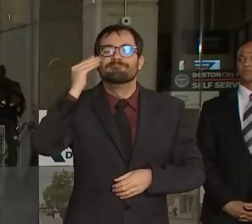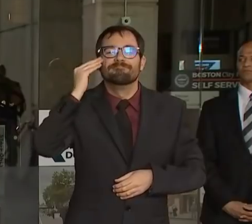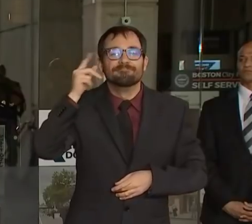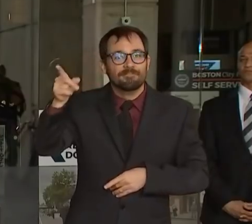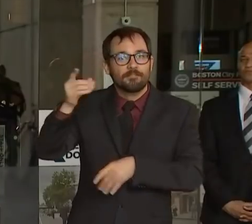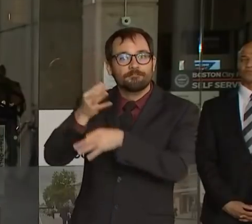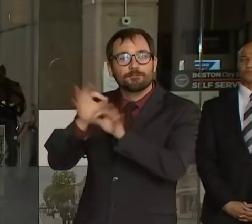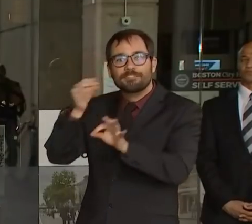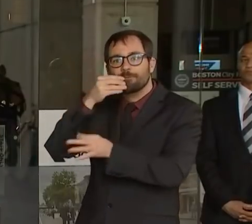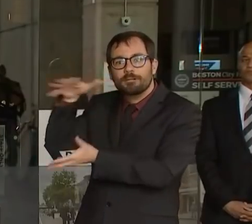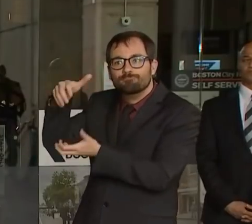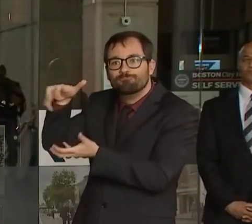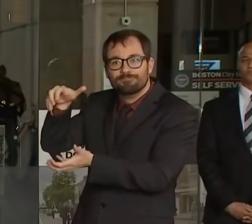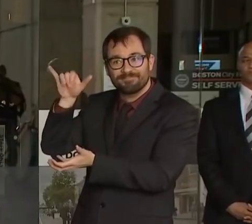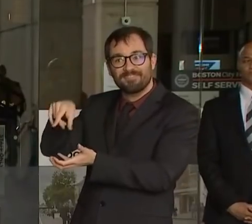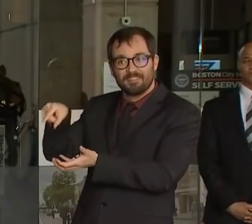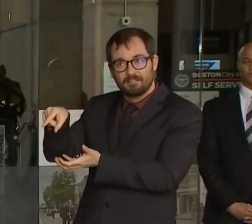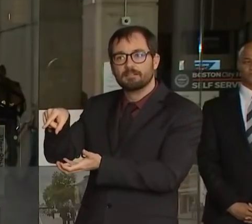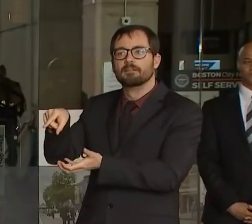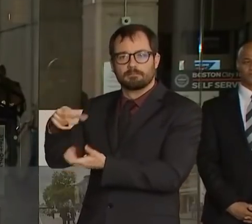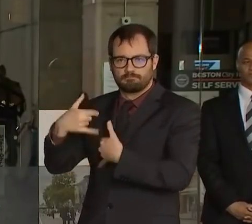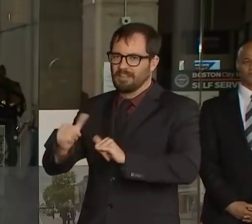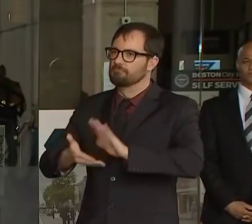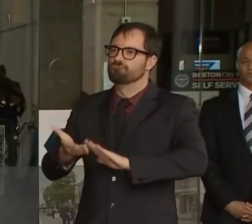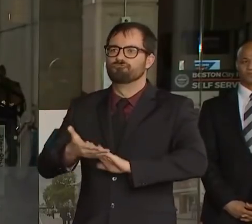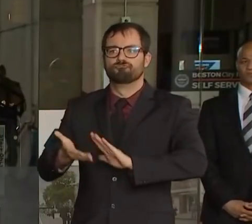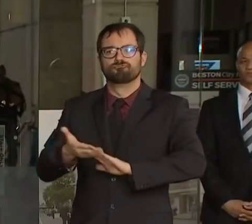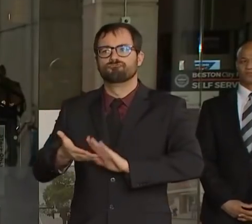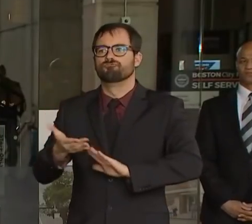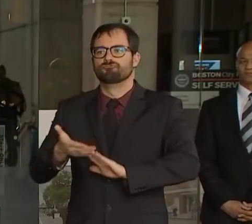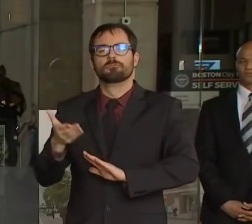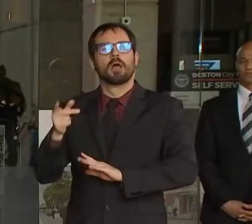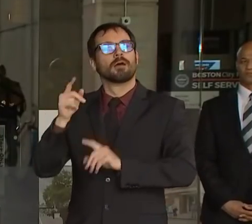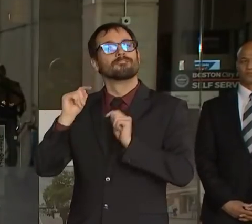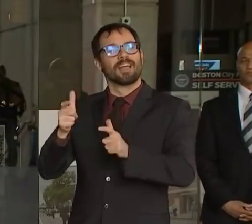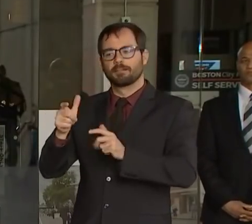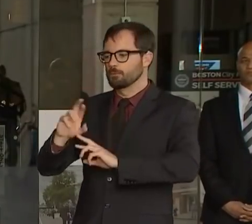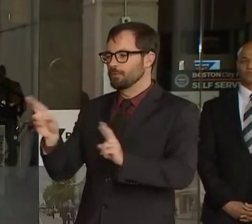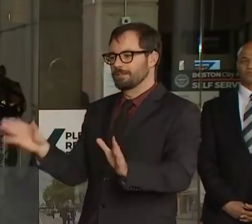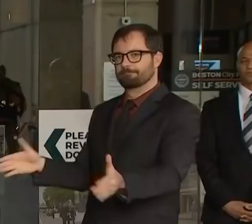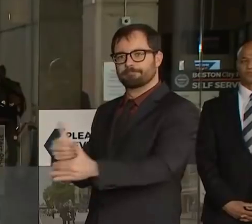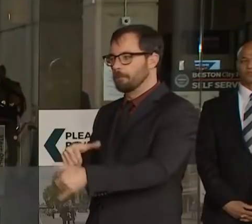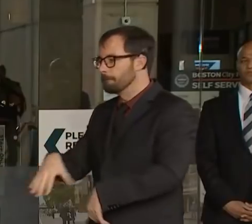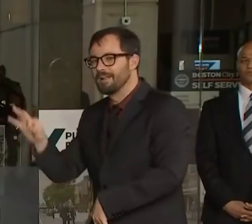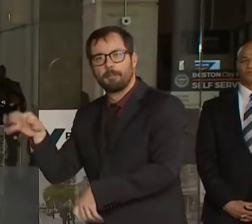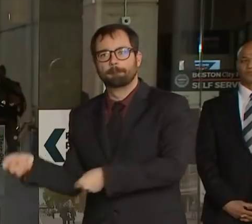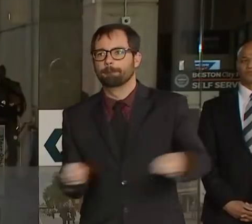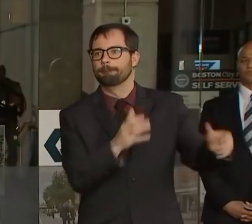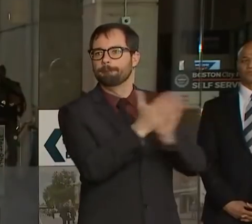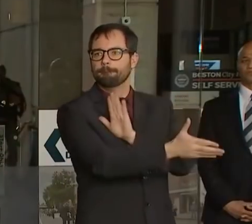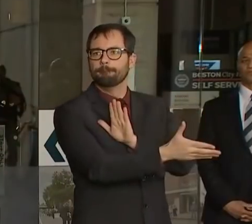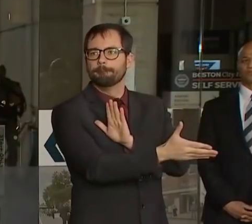FACILITIES, TO MAKE SURE THEY ARE SAFE. FOOD PANTRY SITES ARE UP AND RUNNING. THEY ARE USING A GRAB IN PACKAGING SYSTEM.